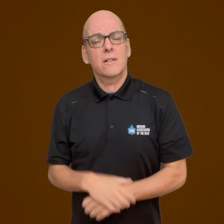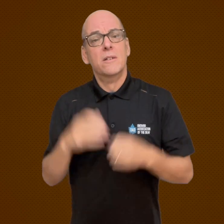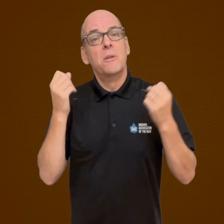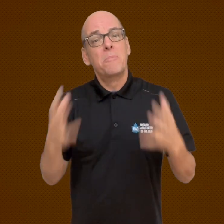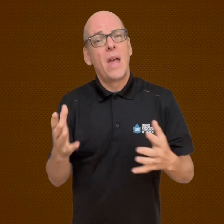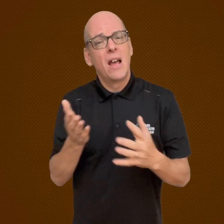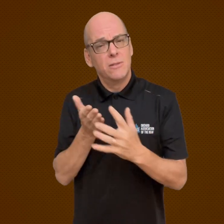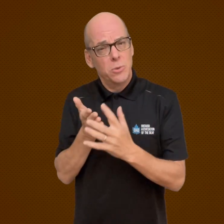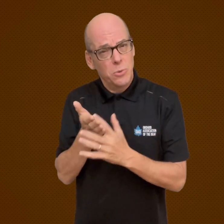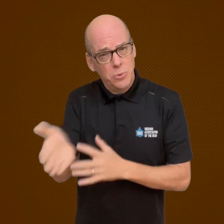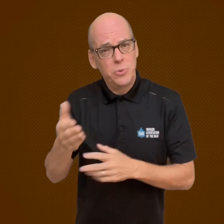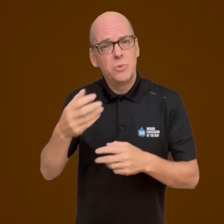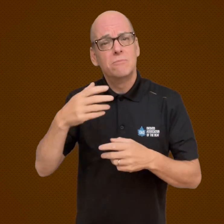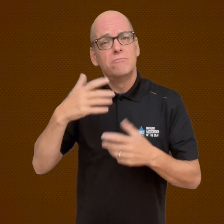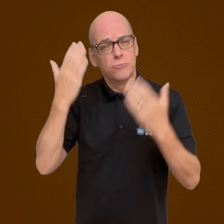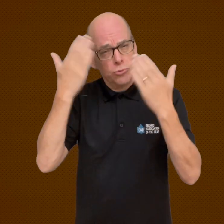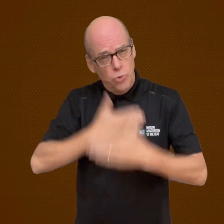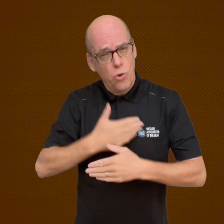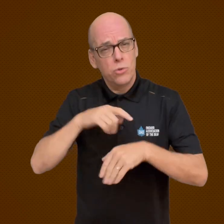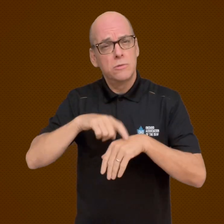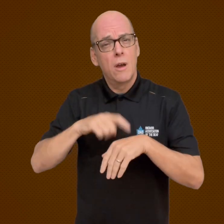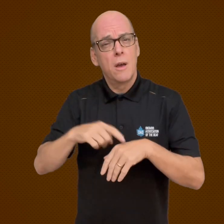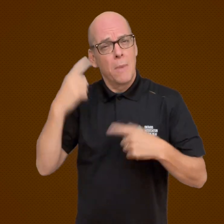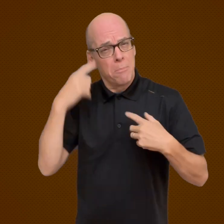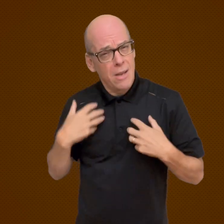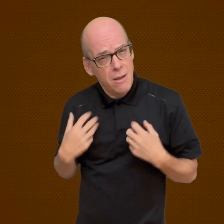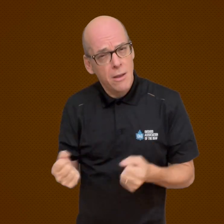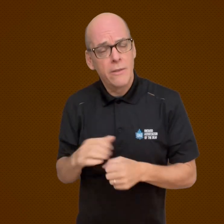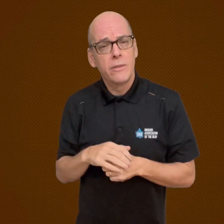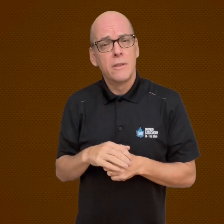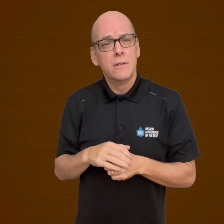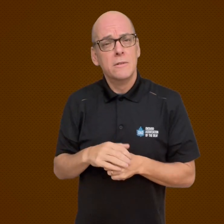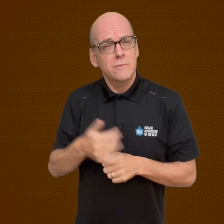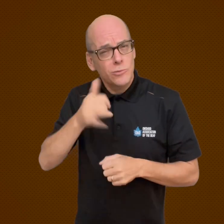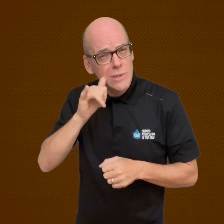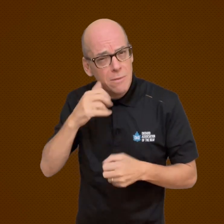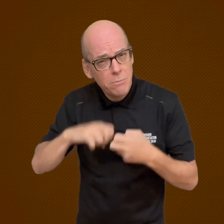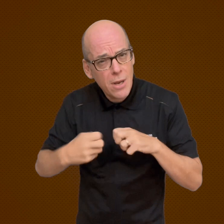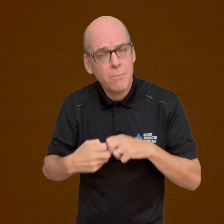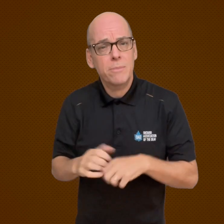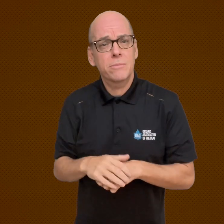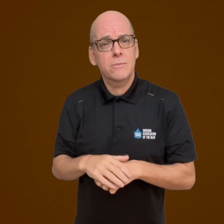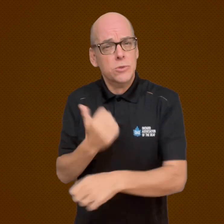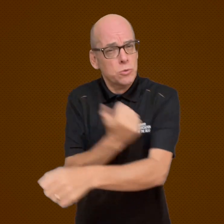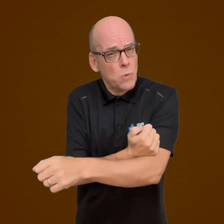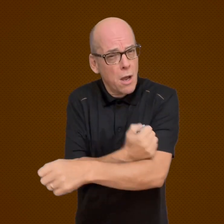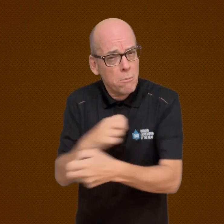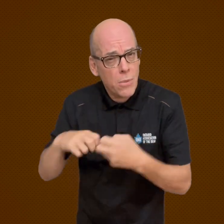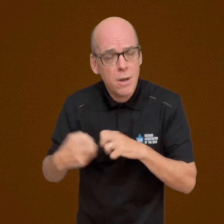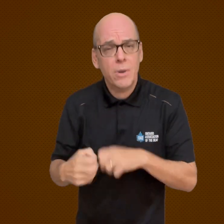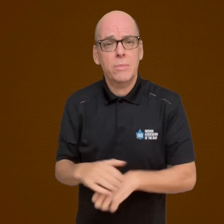Many have gone through dark times, struggled with mental health, developed alcohol and drug problems,